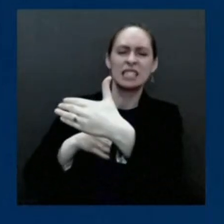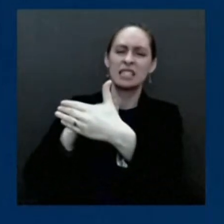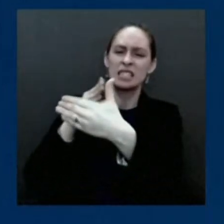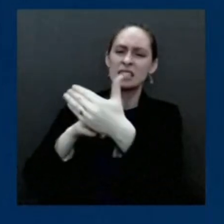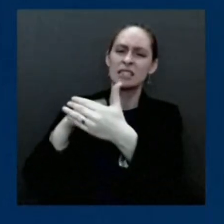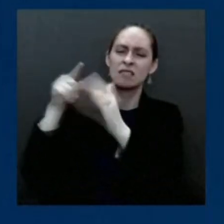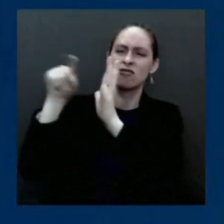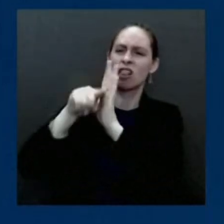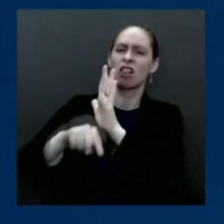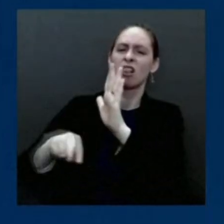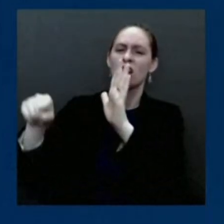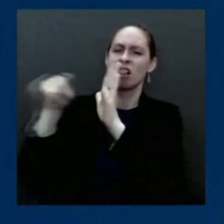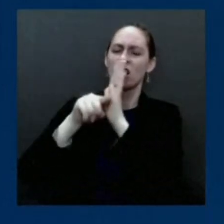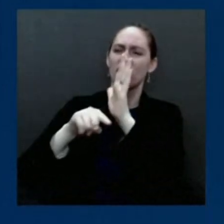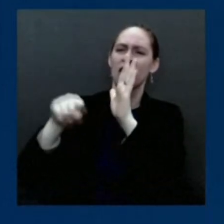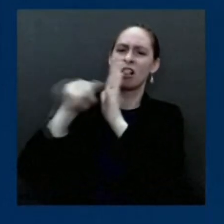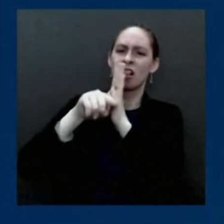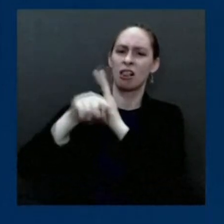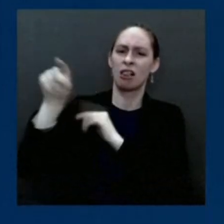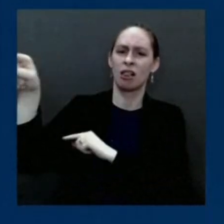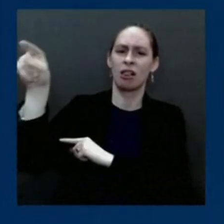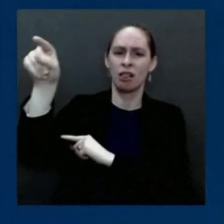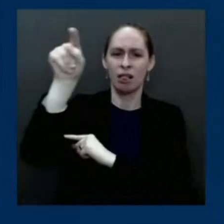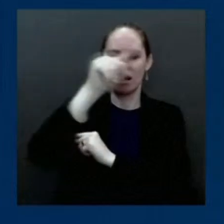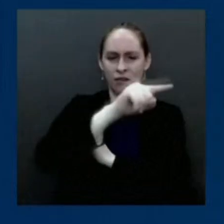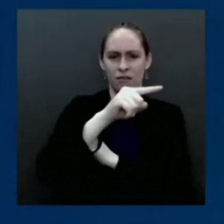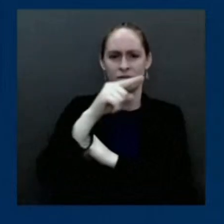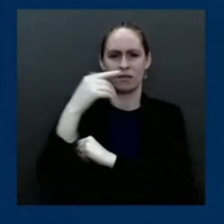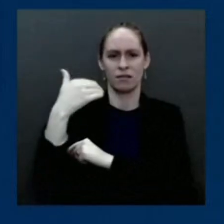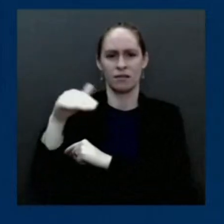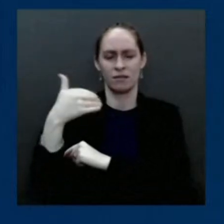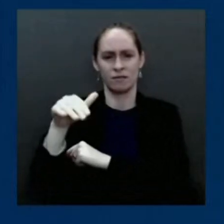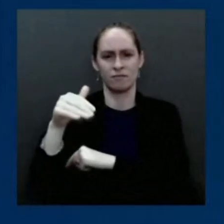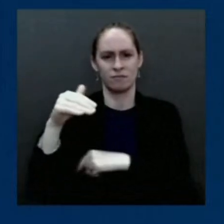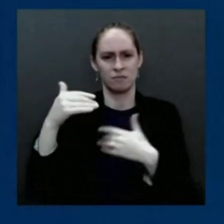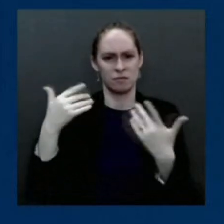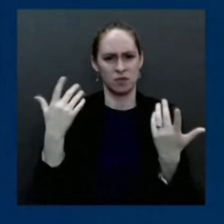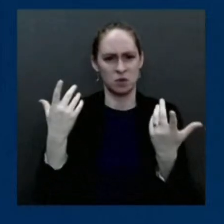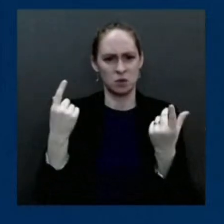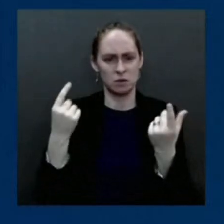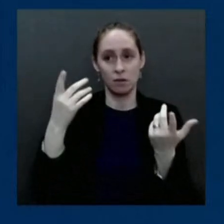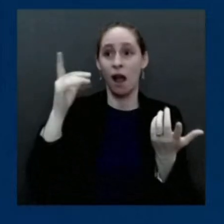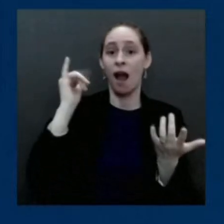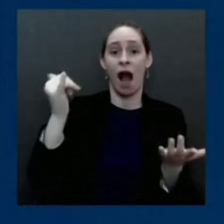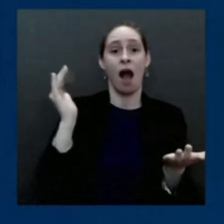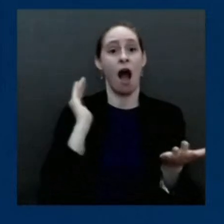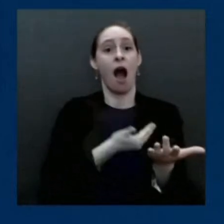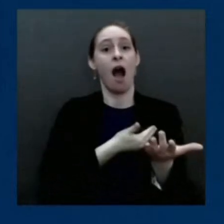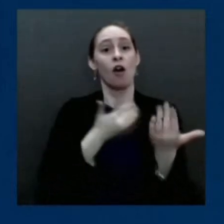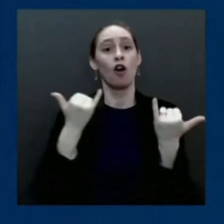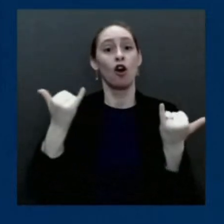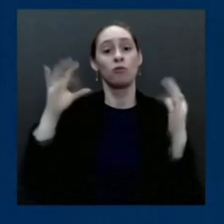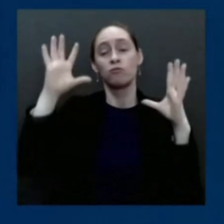HEARD A PEEP FROM THE PRESIDENT, FROM THE WHITE